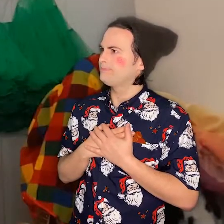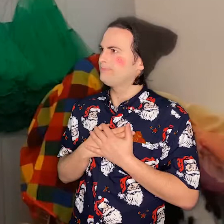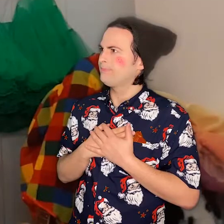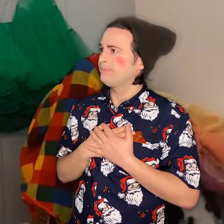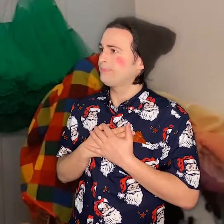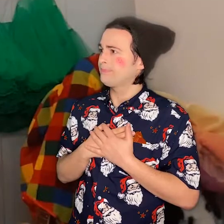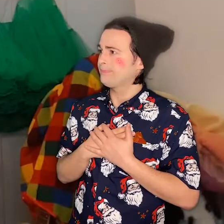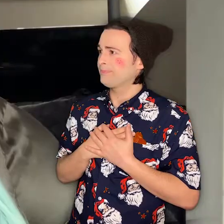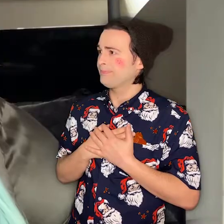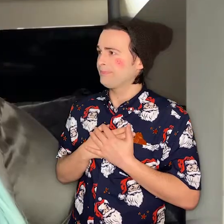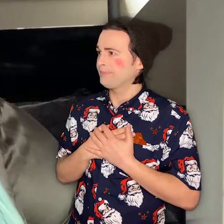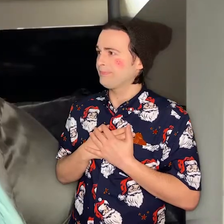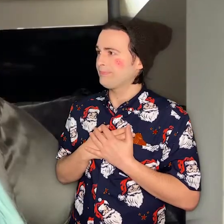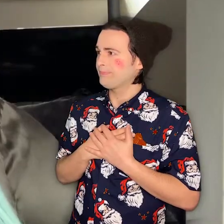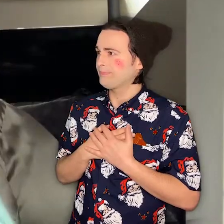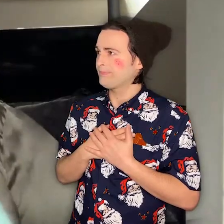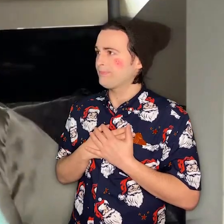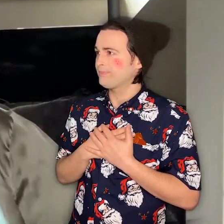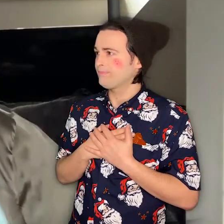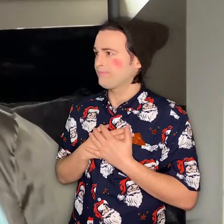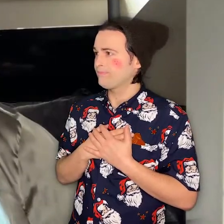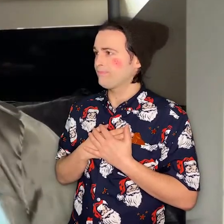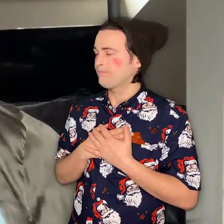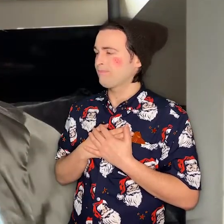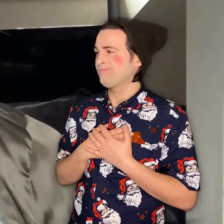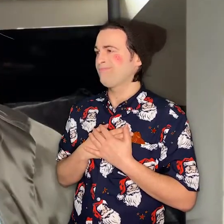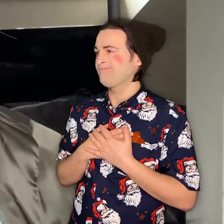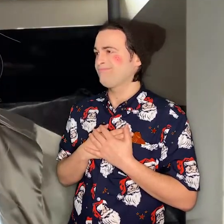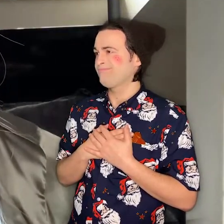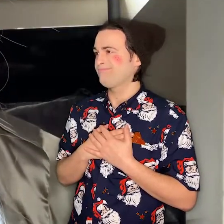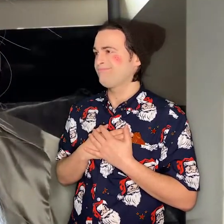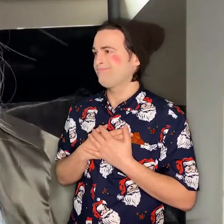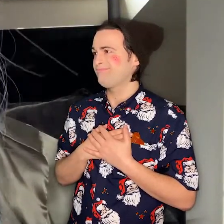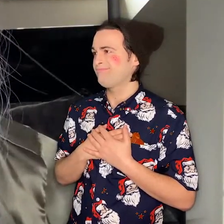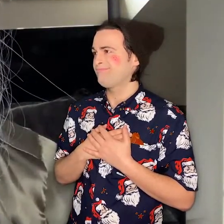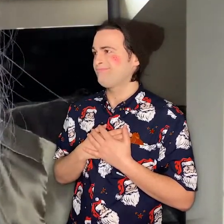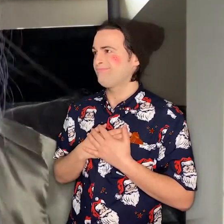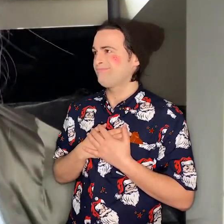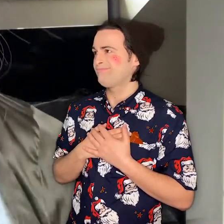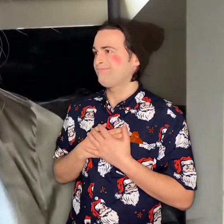Cyndi – Oh Dame Helen, where would i be without your guidance